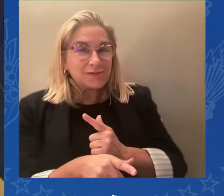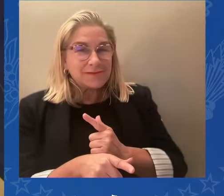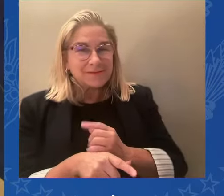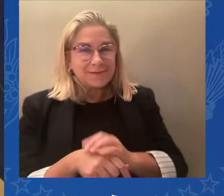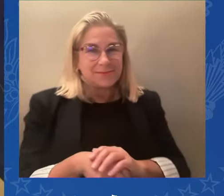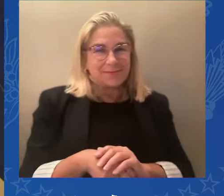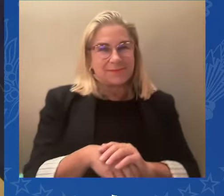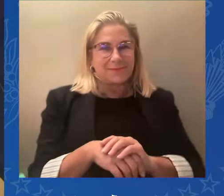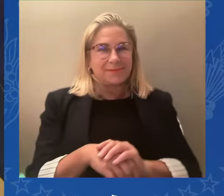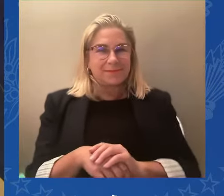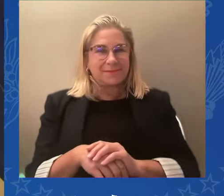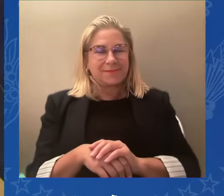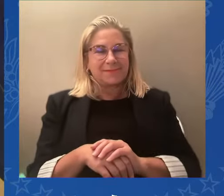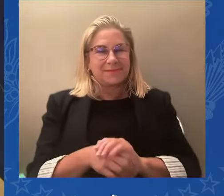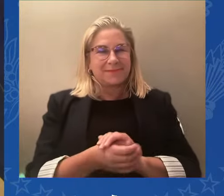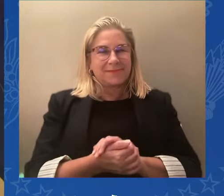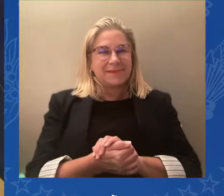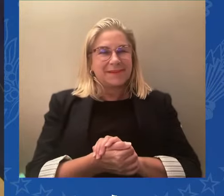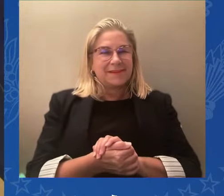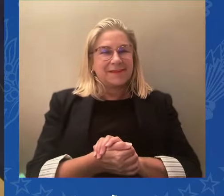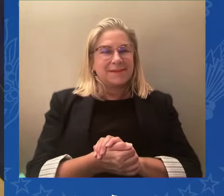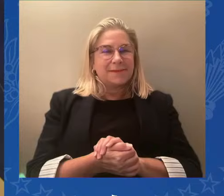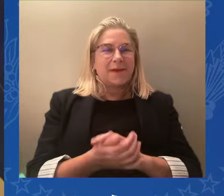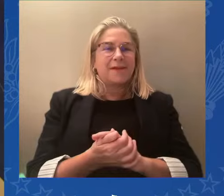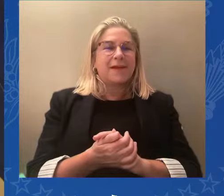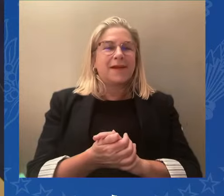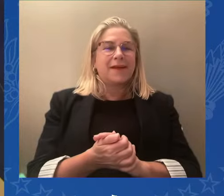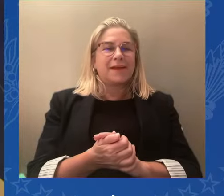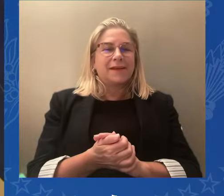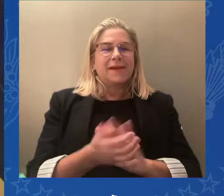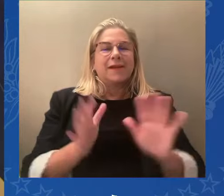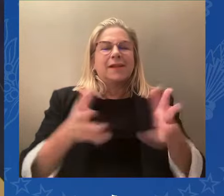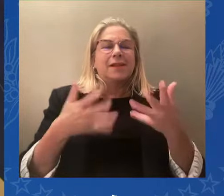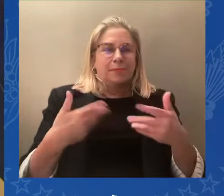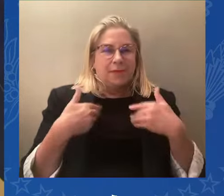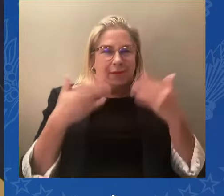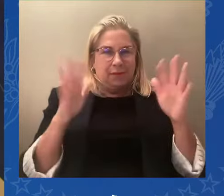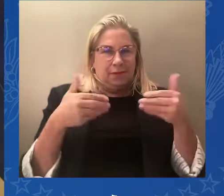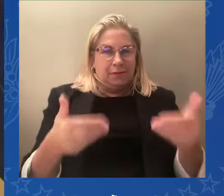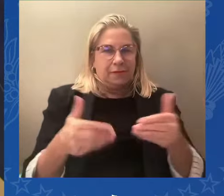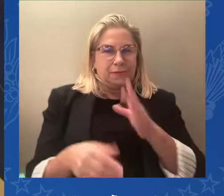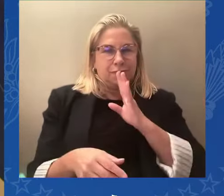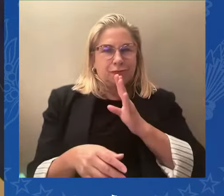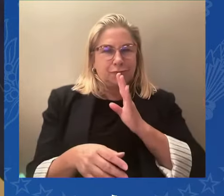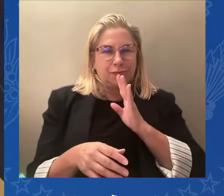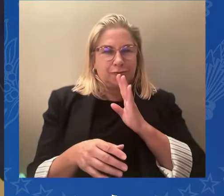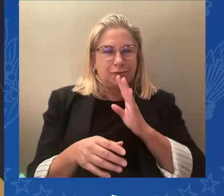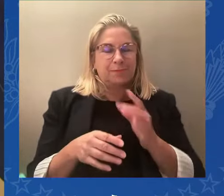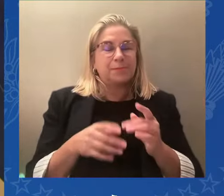But let me just talk for a moment about Joe Biden. I -- it has been the honor of my lifetime